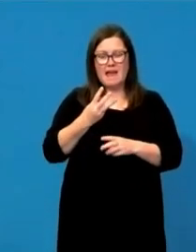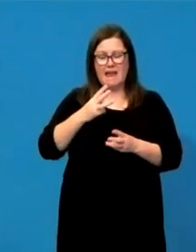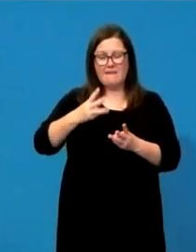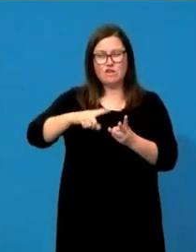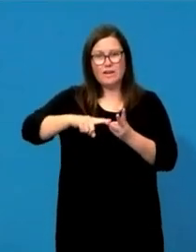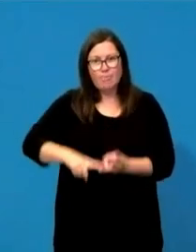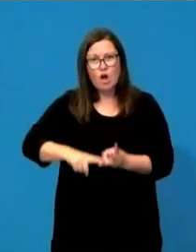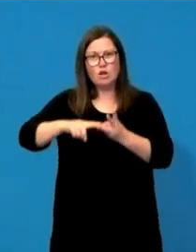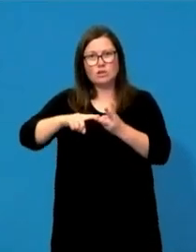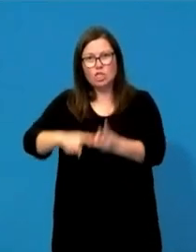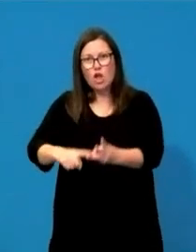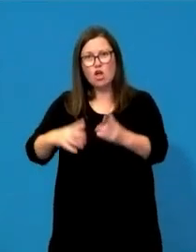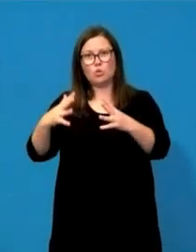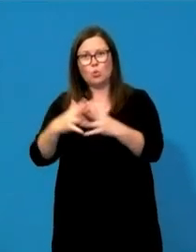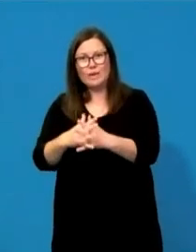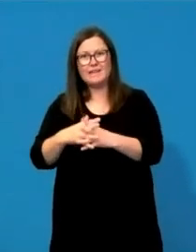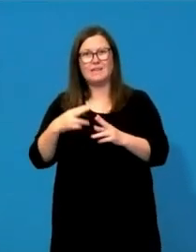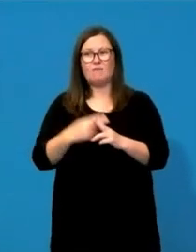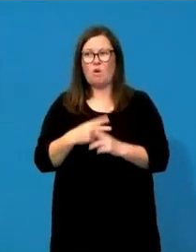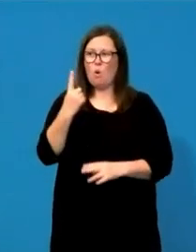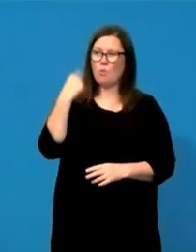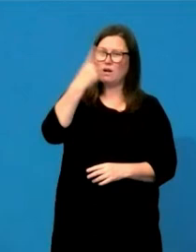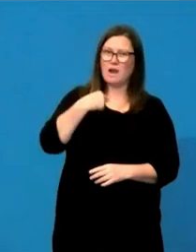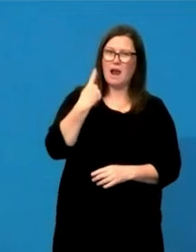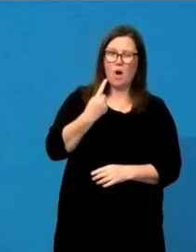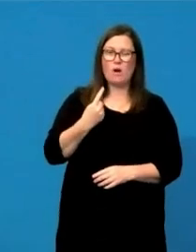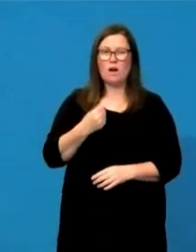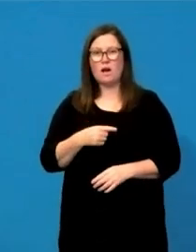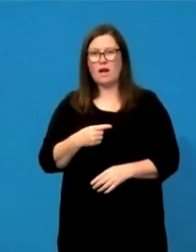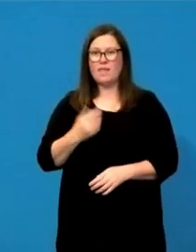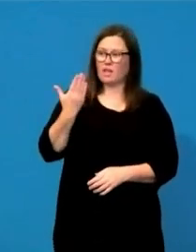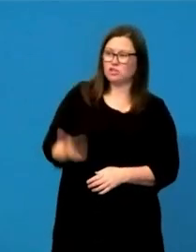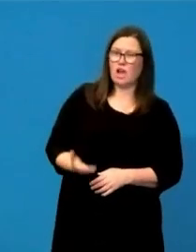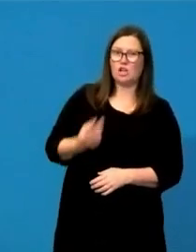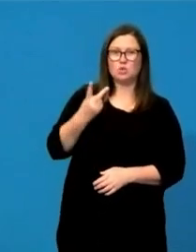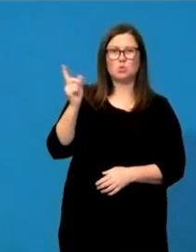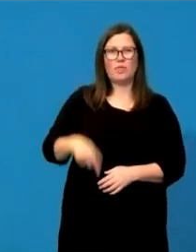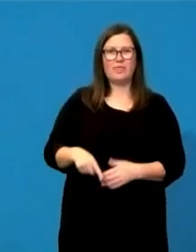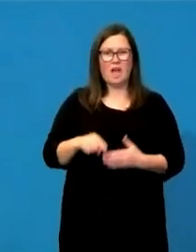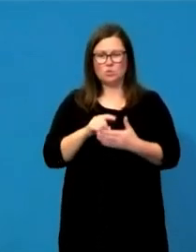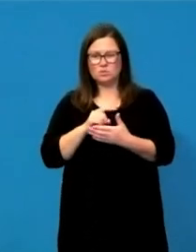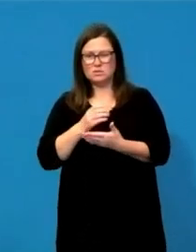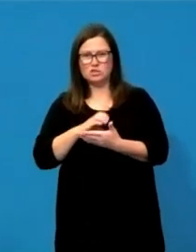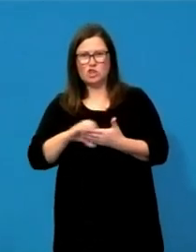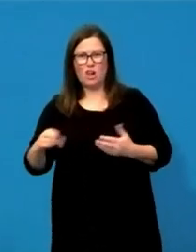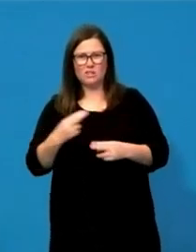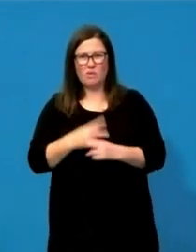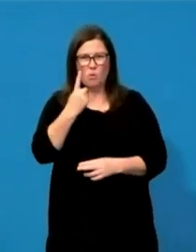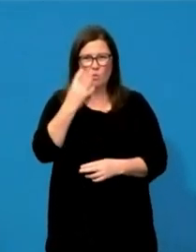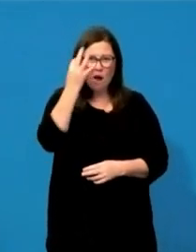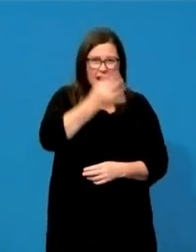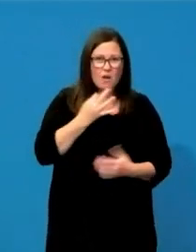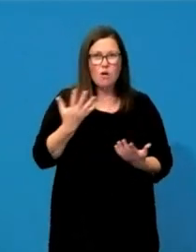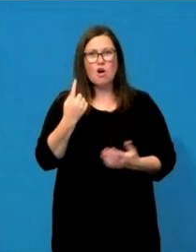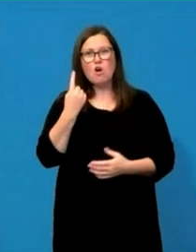you come and bill me over $2,000, just for an hour, an hour and a half - like, why, when